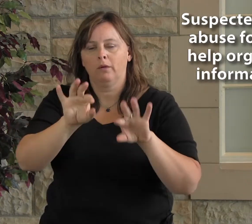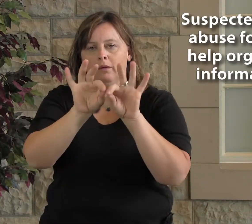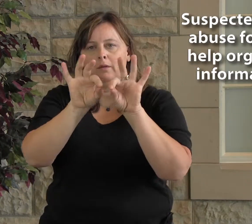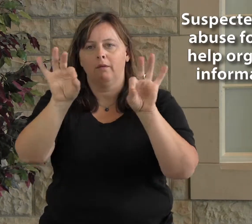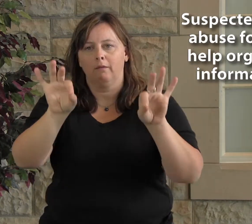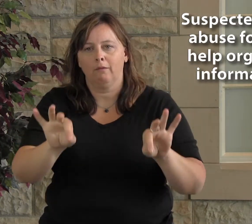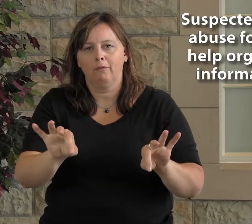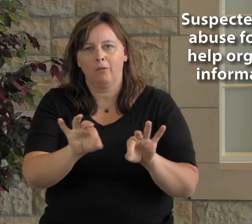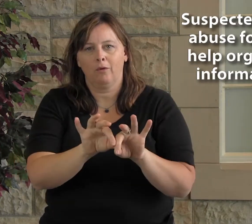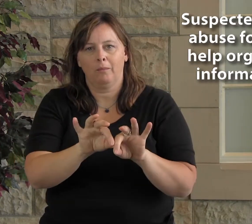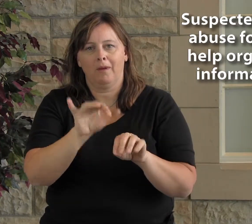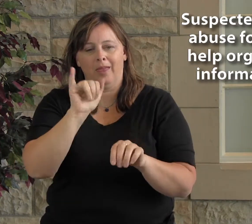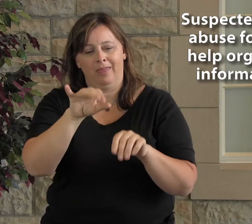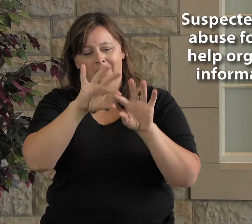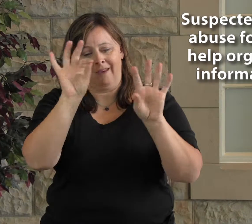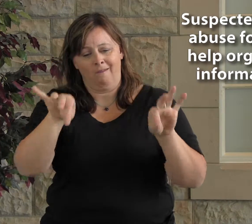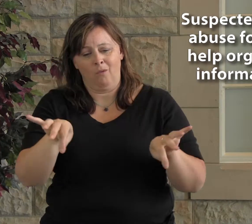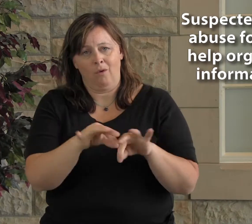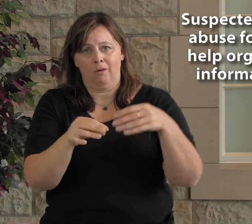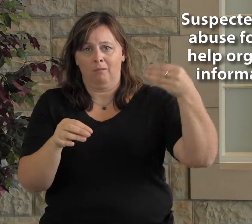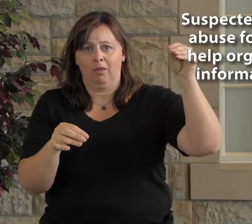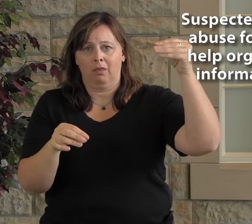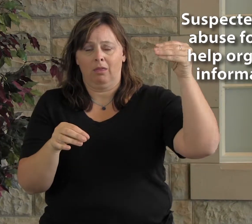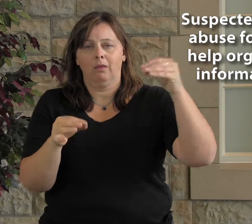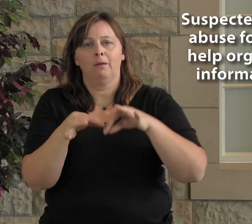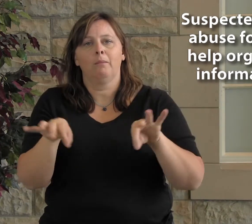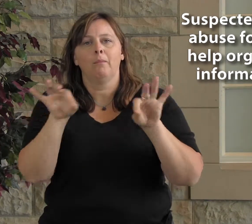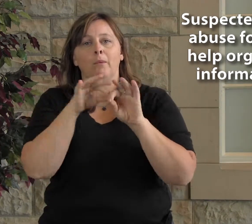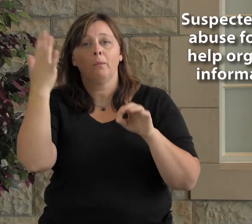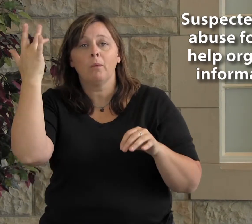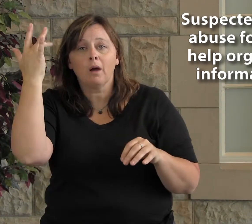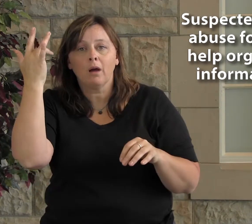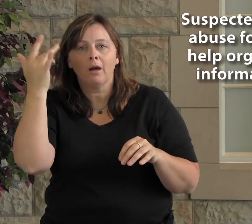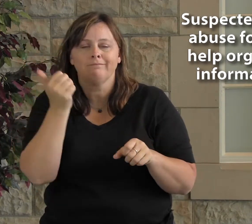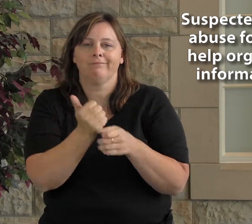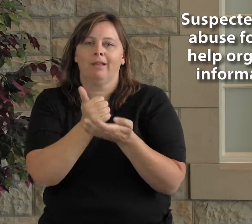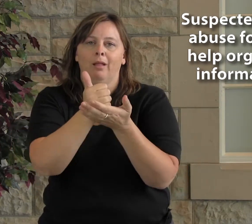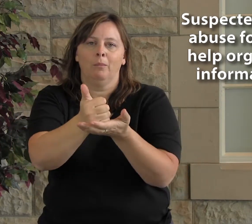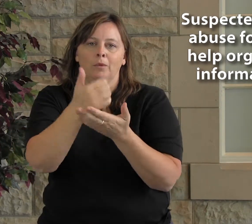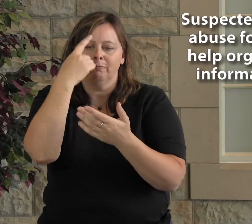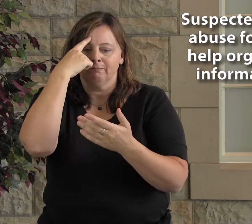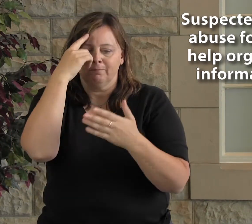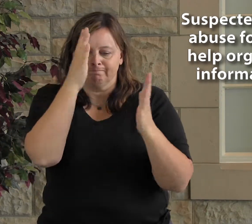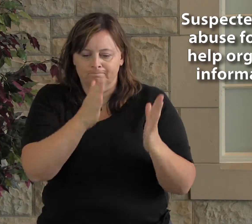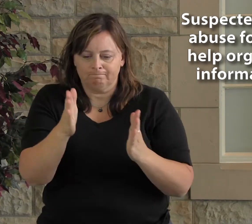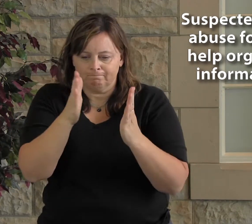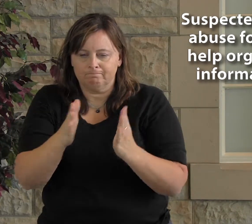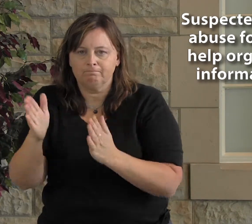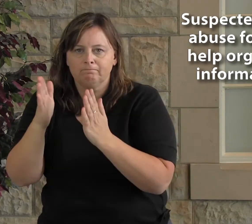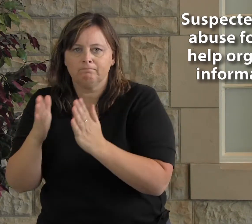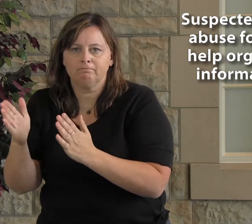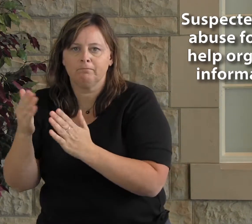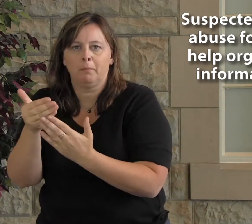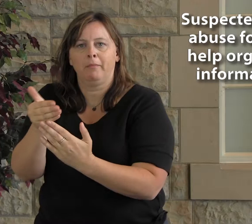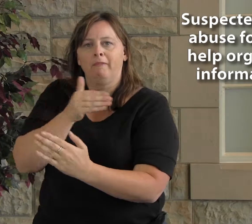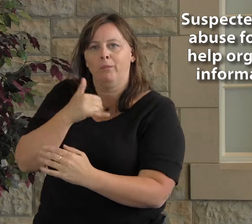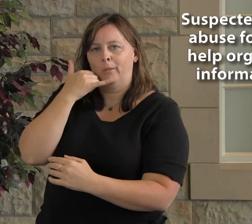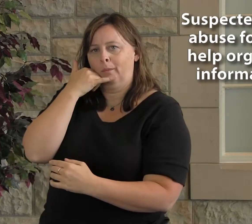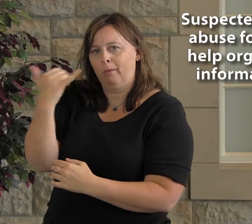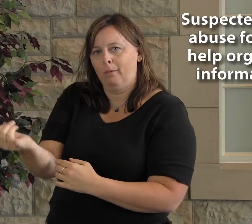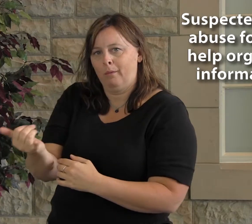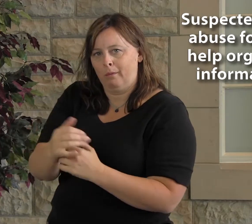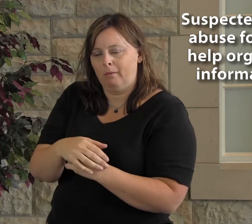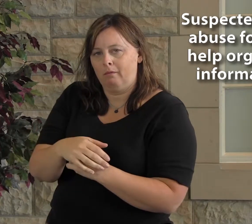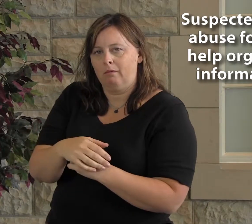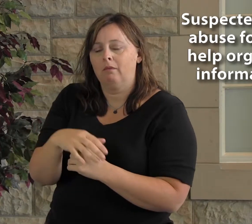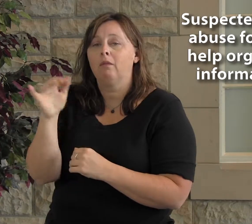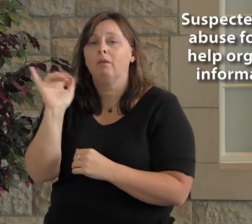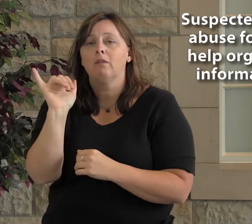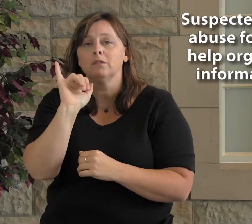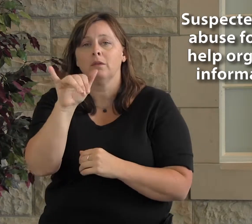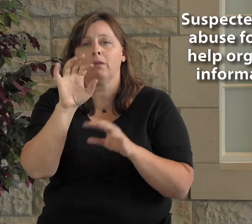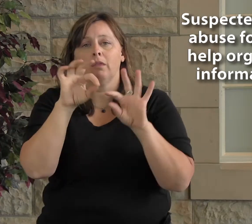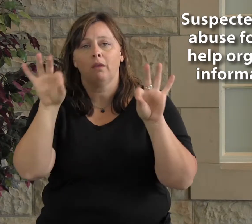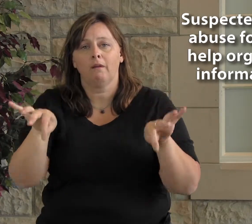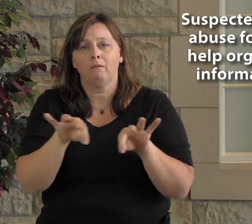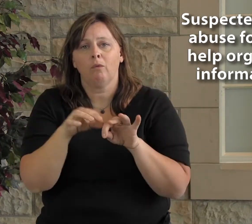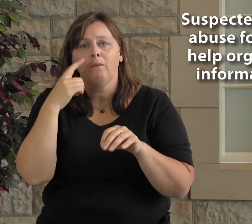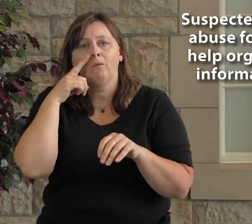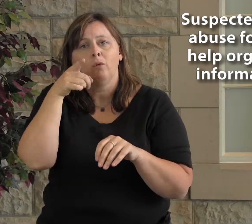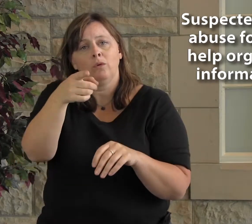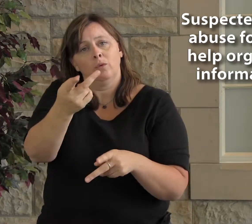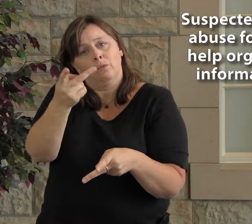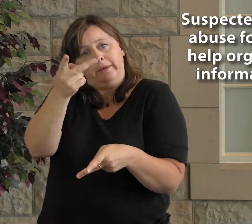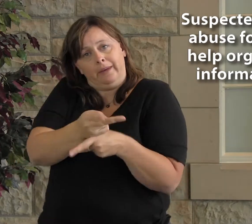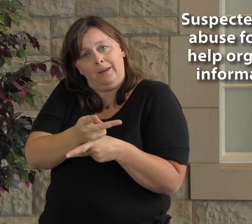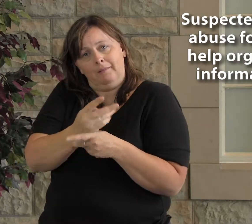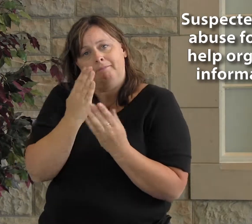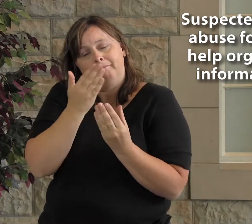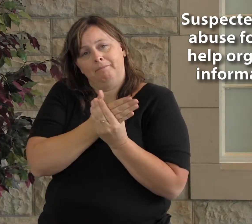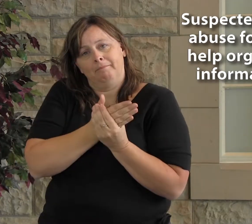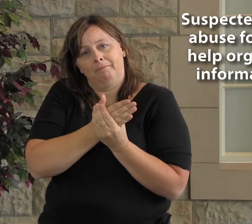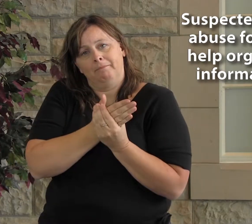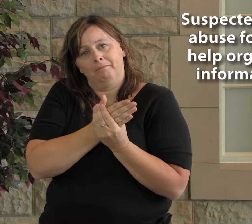a suspected child abuse form, to help you organize your thoughts and make a plan before you call DHS.